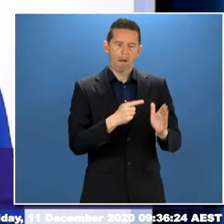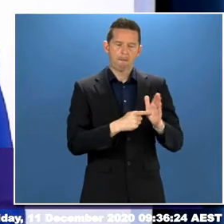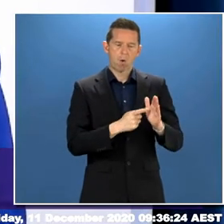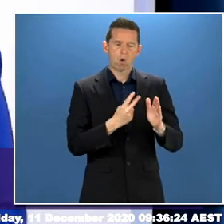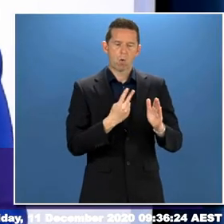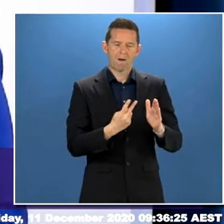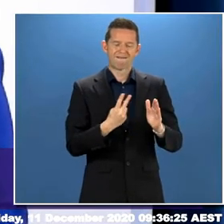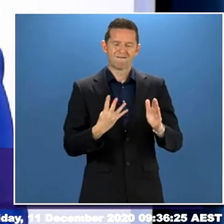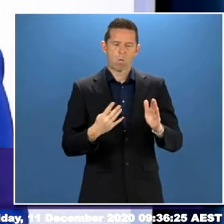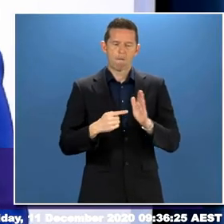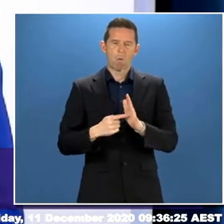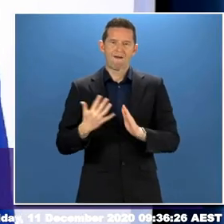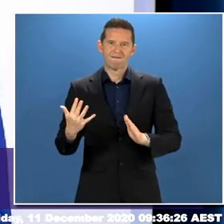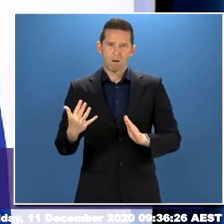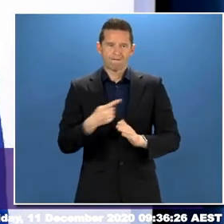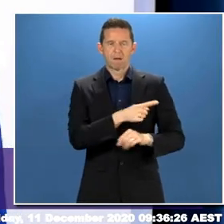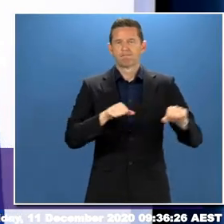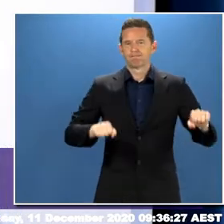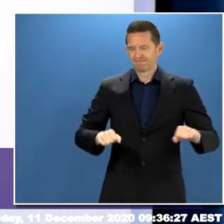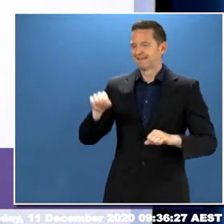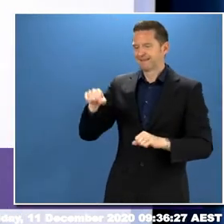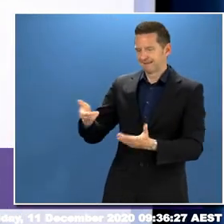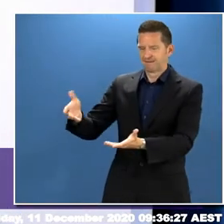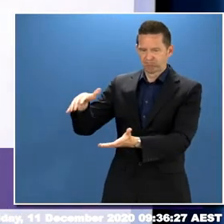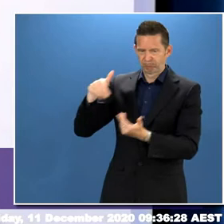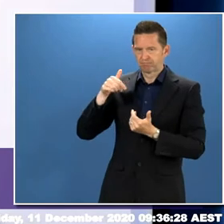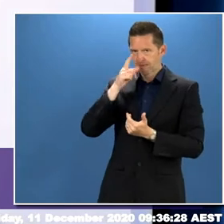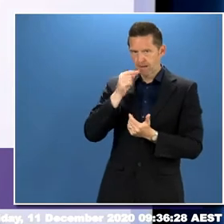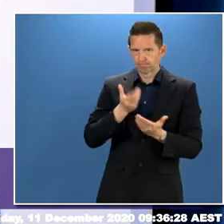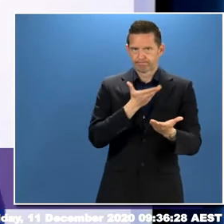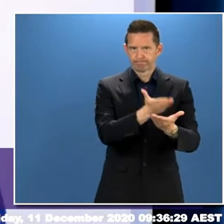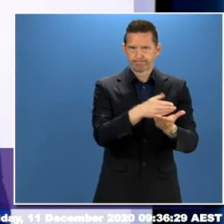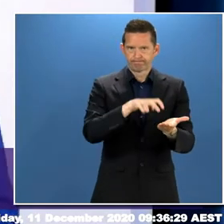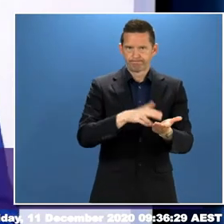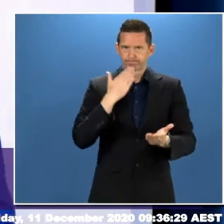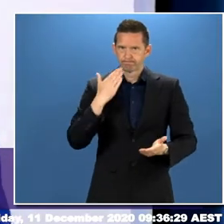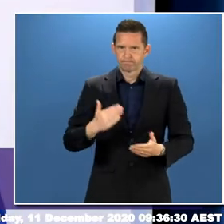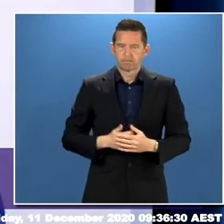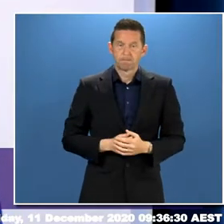Yes, that also can be done. Dr Gauntlett, before coming to your work as the Disability